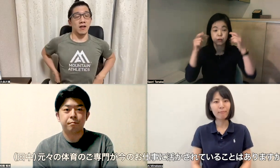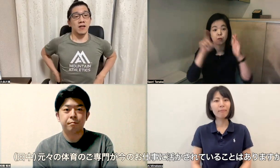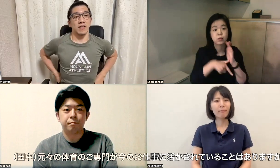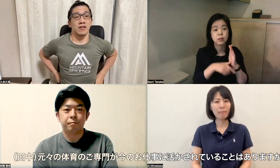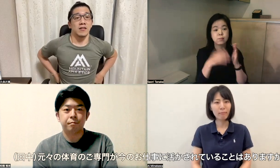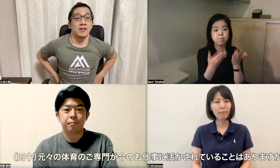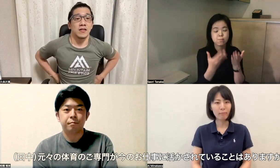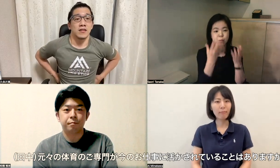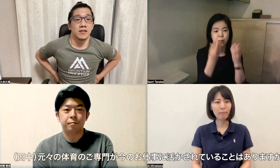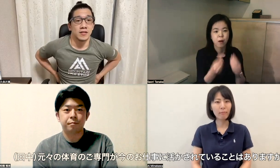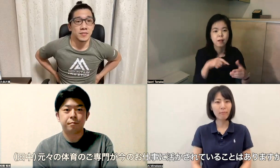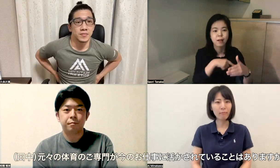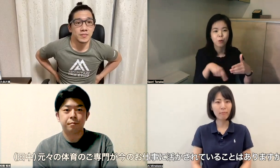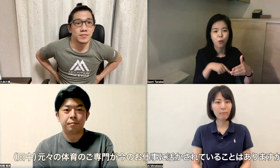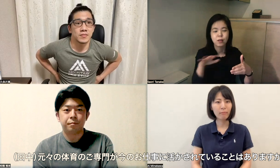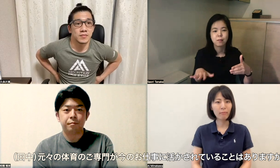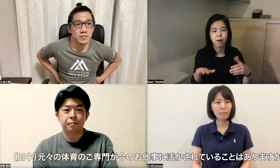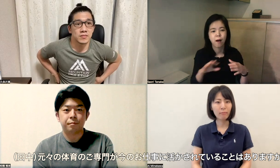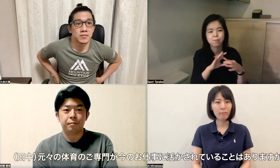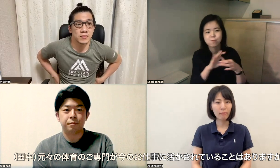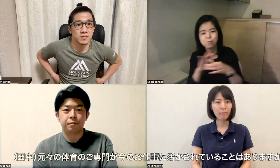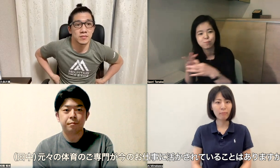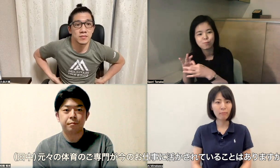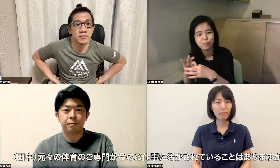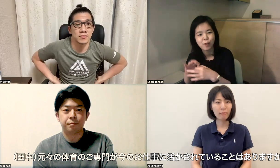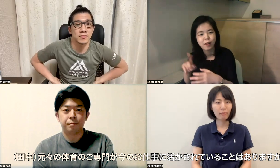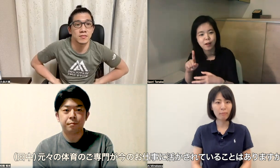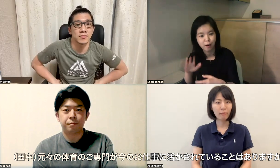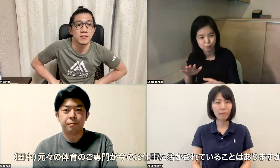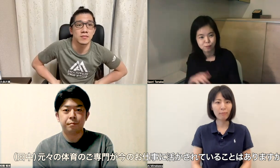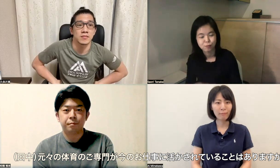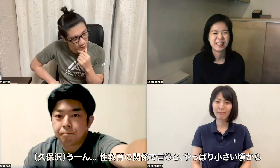(ST) How does your original specialty in PE apply to your work?